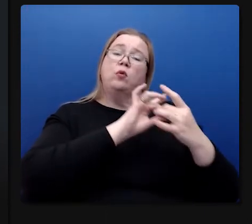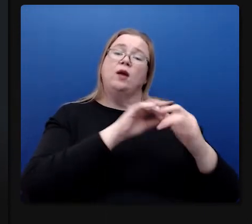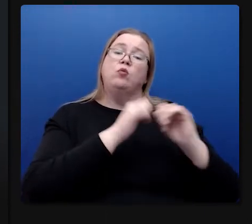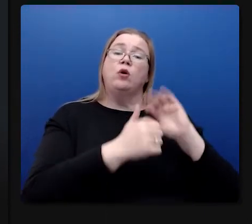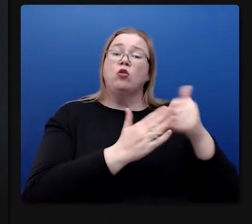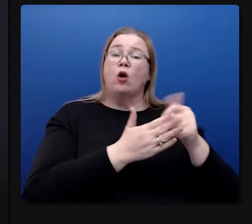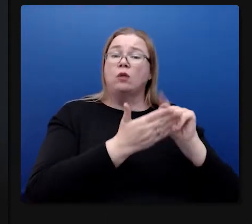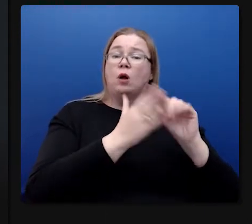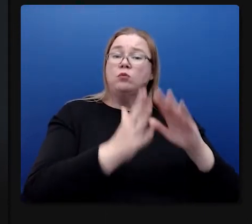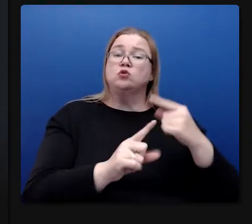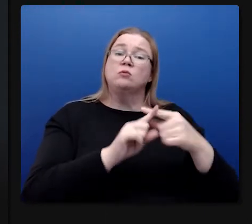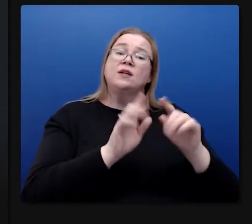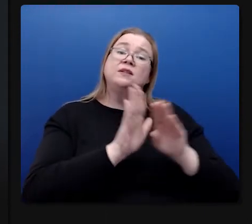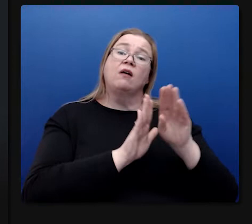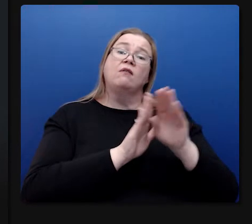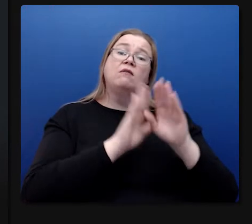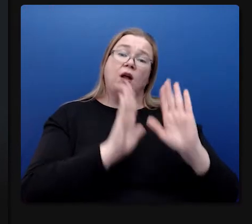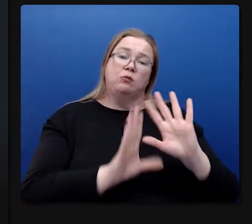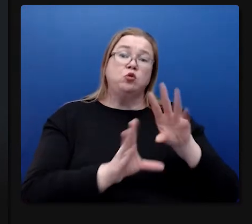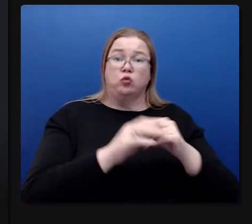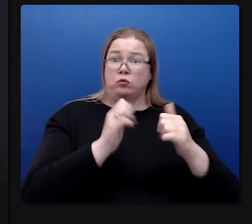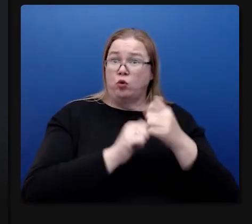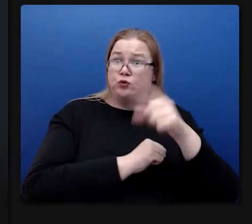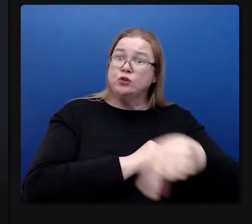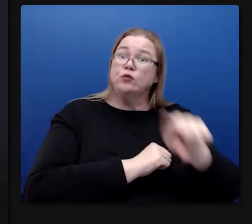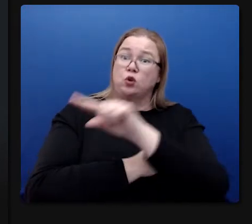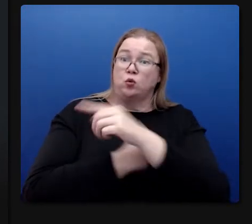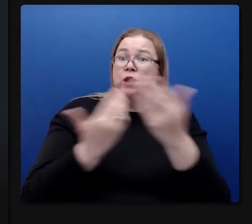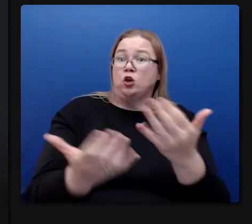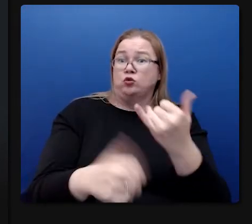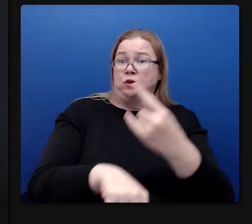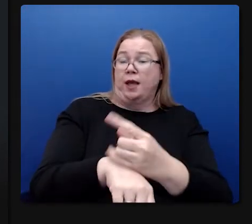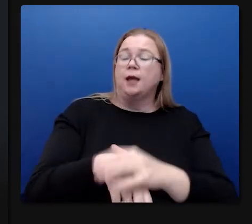with all publishers and developers, including most of you in the audience today.